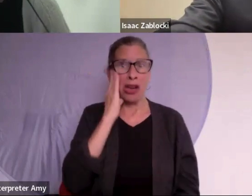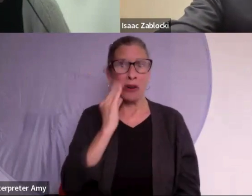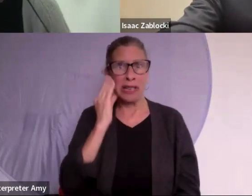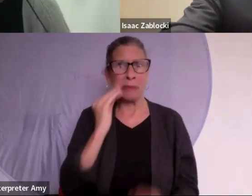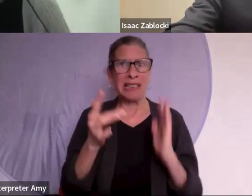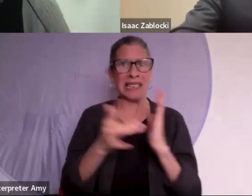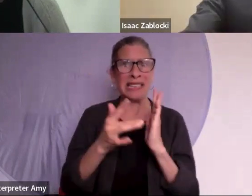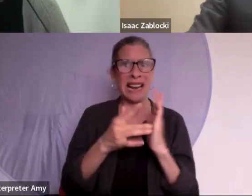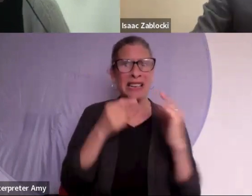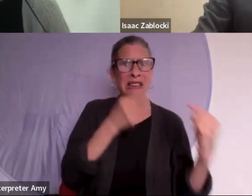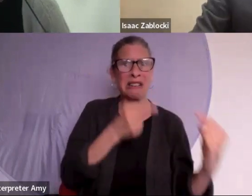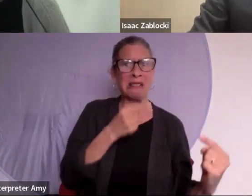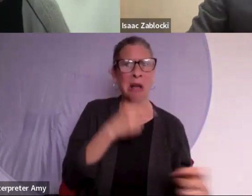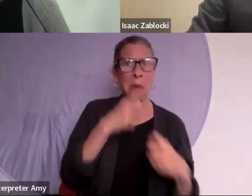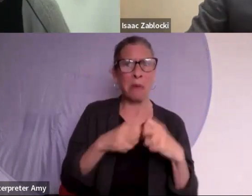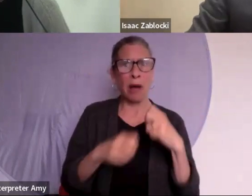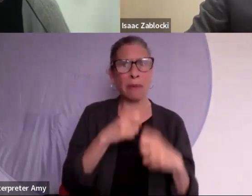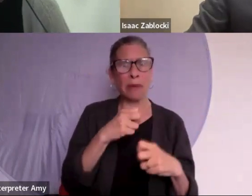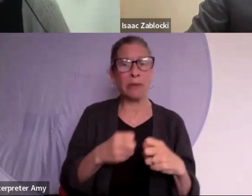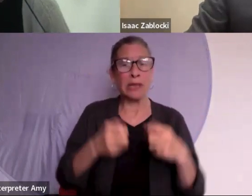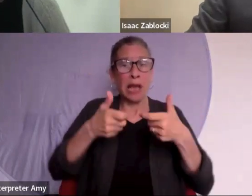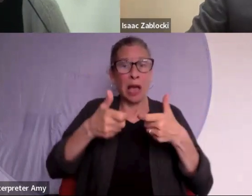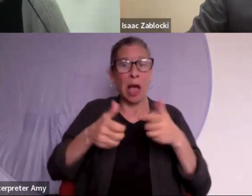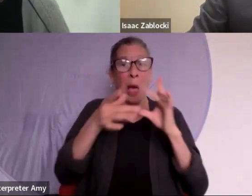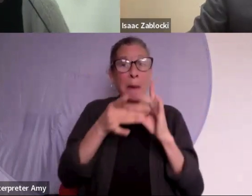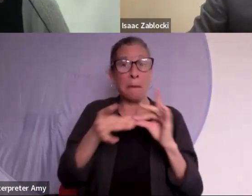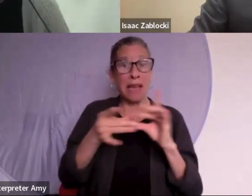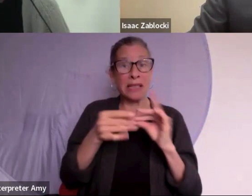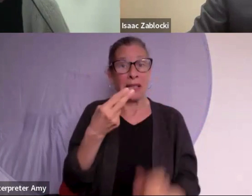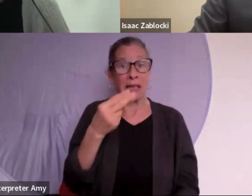issues, please message the hosts in the chat so that our tech